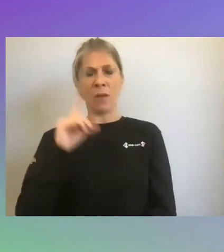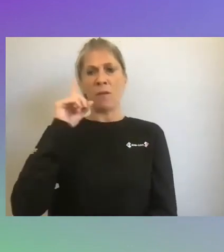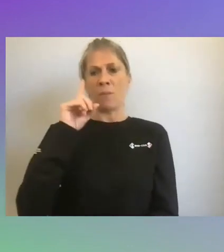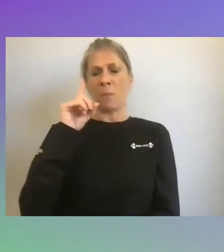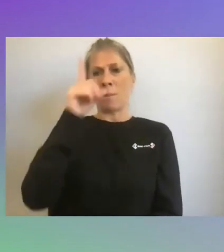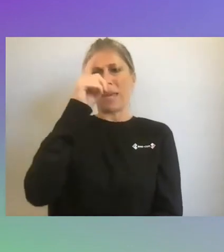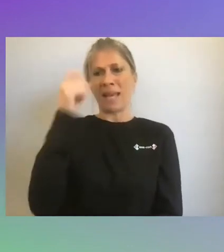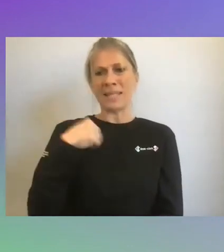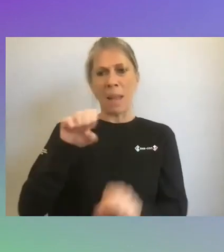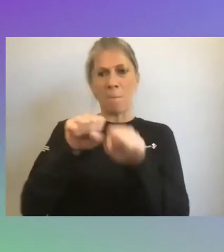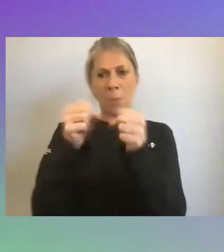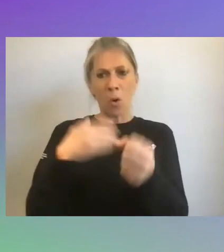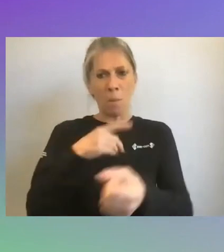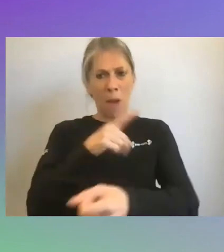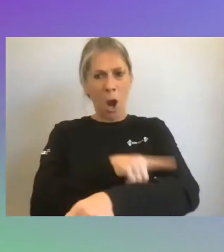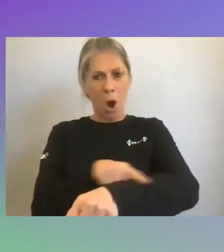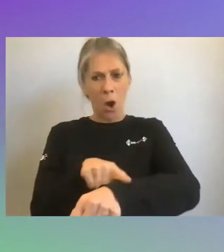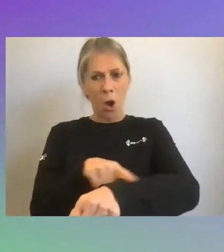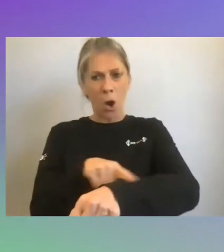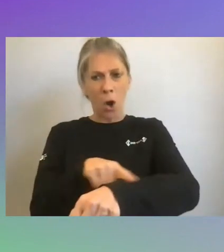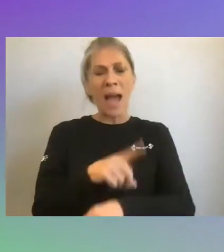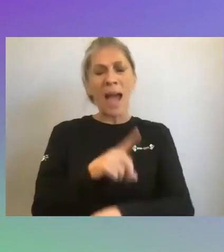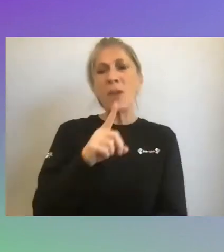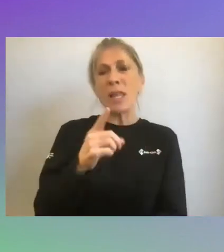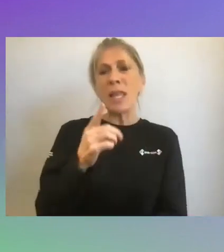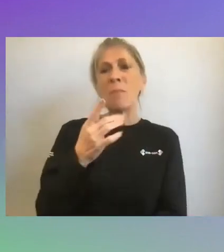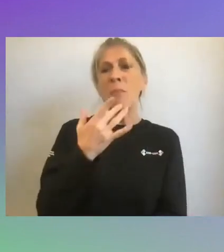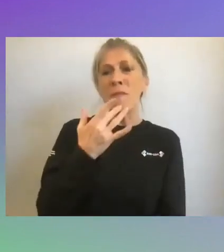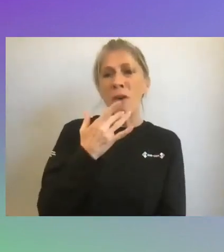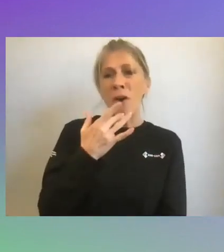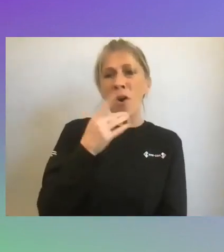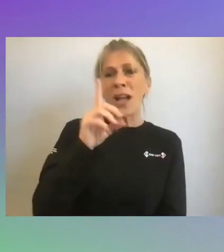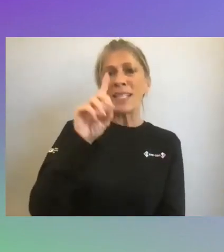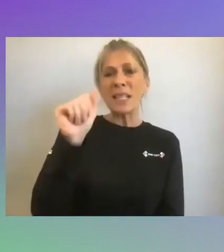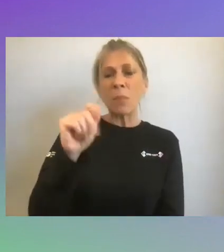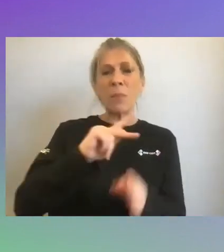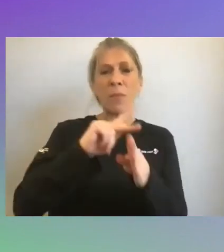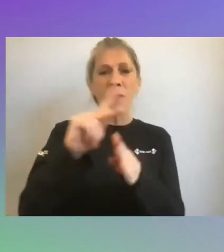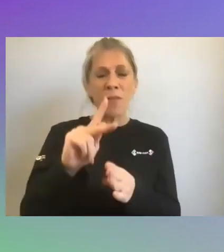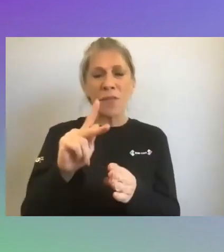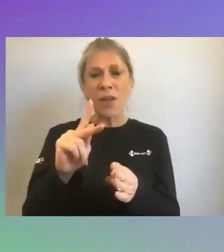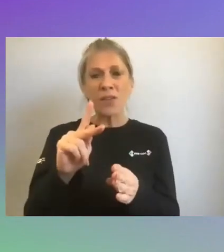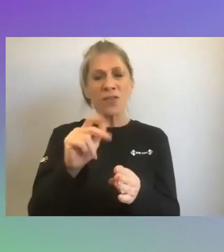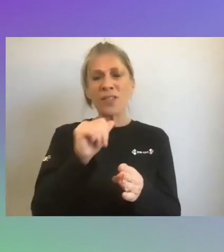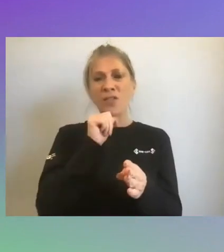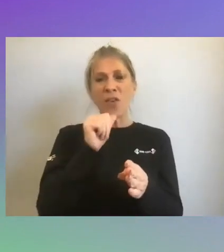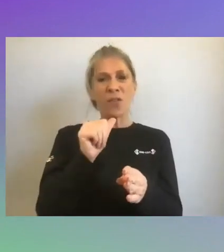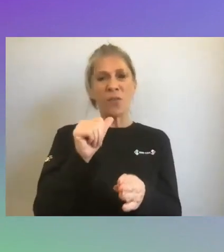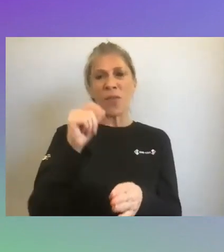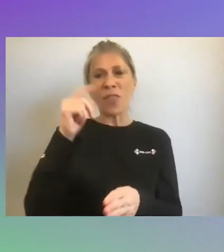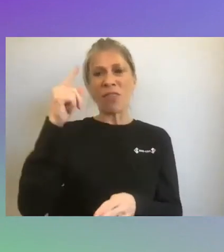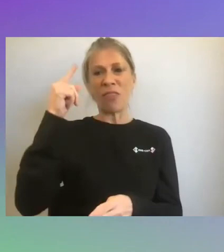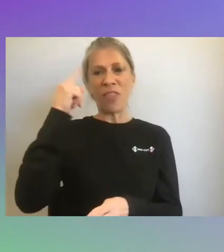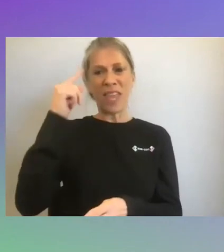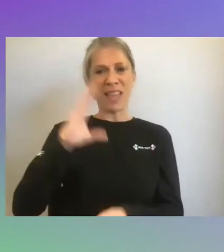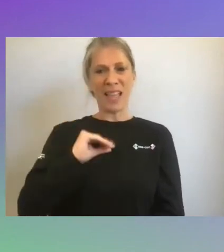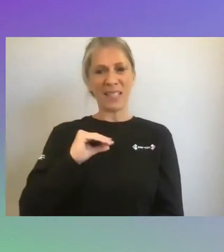that disability professionals not see me as less than for assisting me with my access